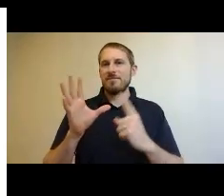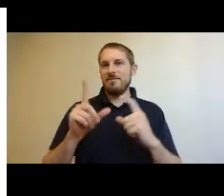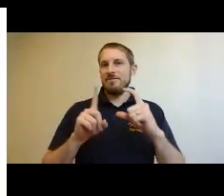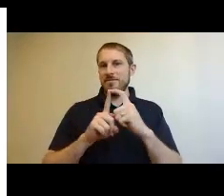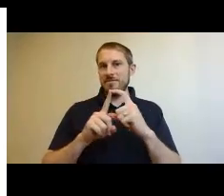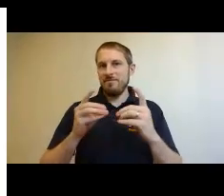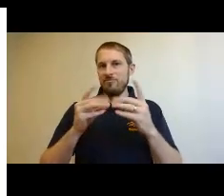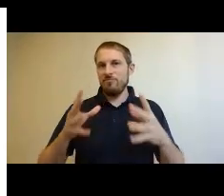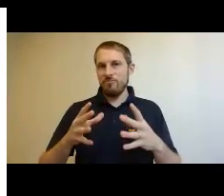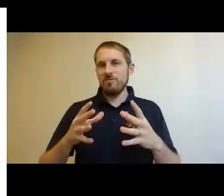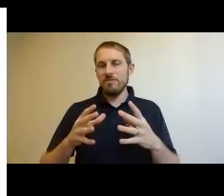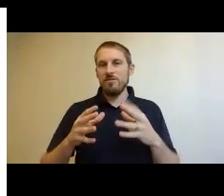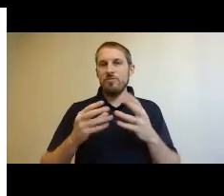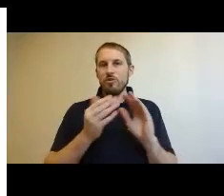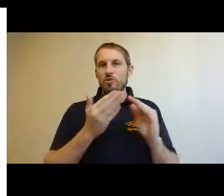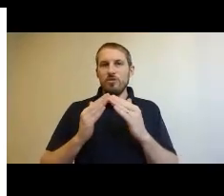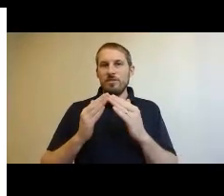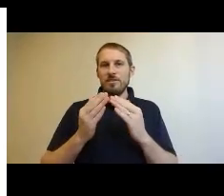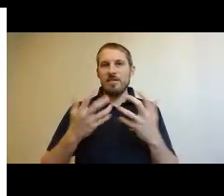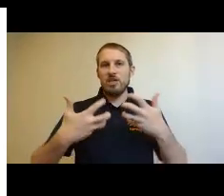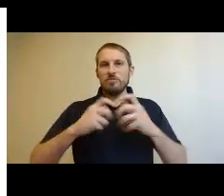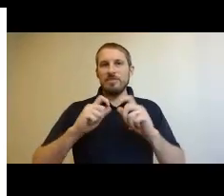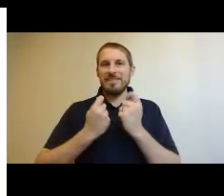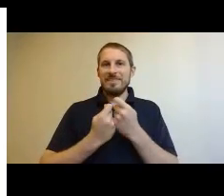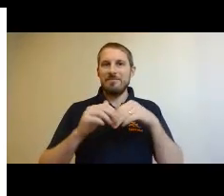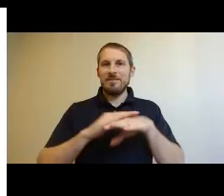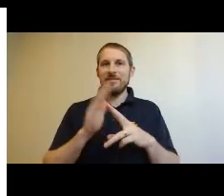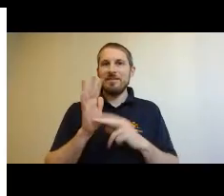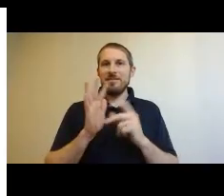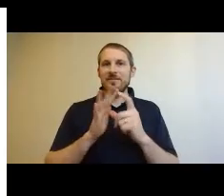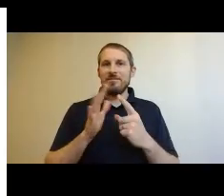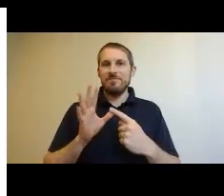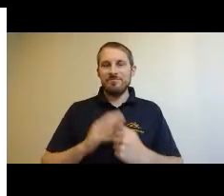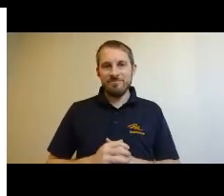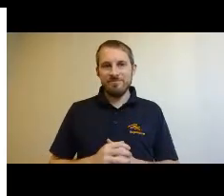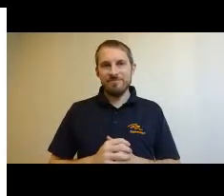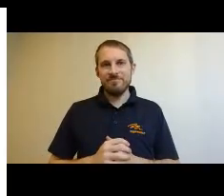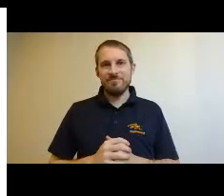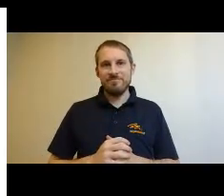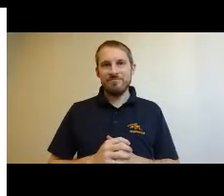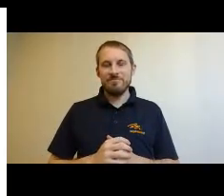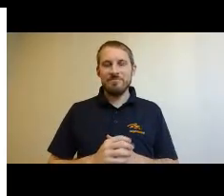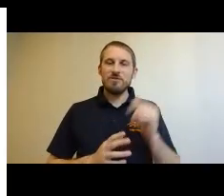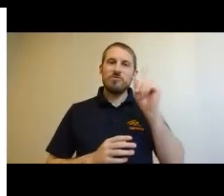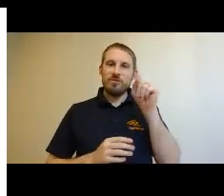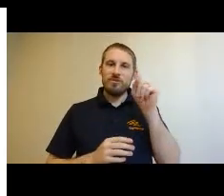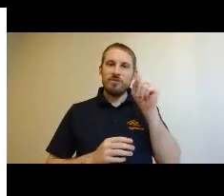engagement team at the NDIA. Today I am talking about community connections